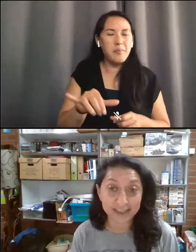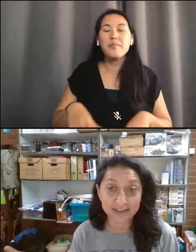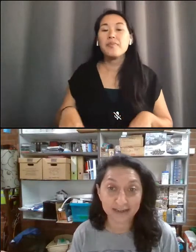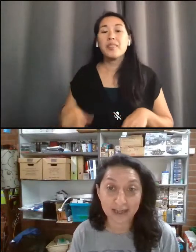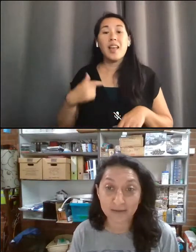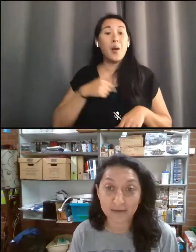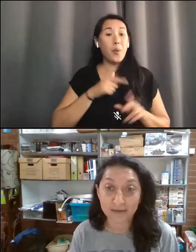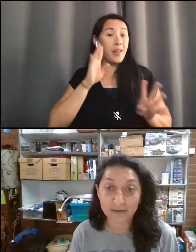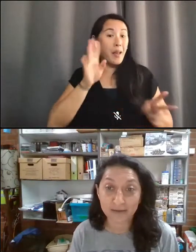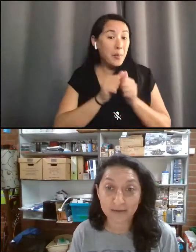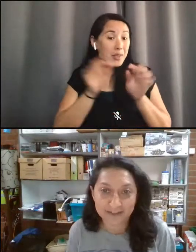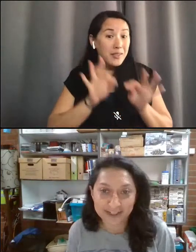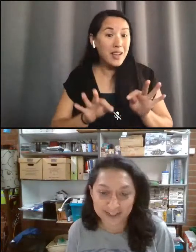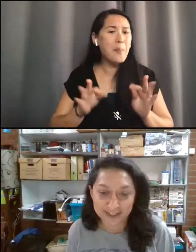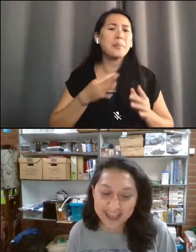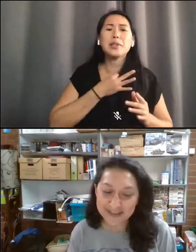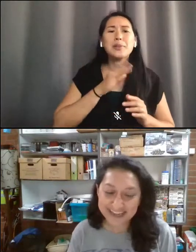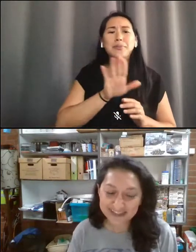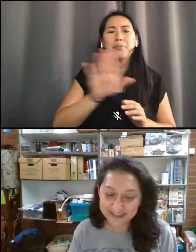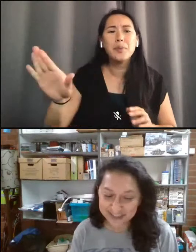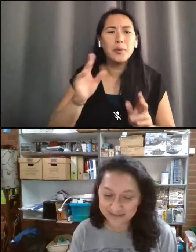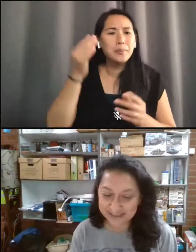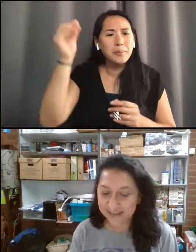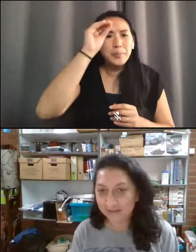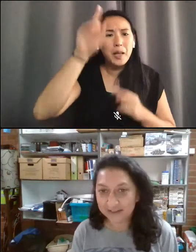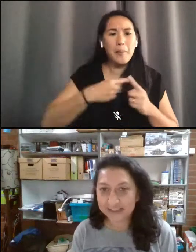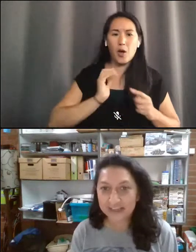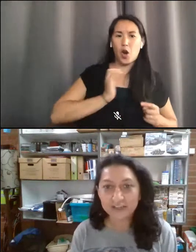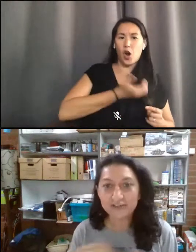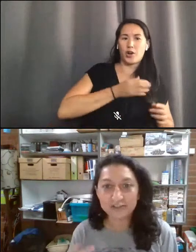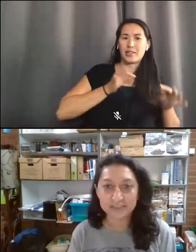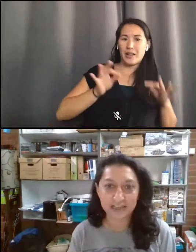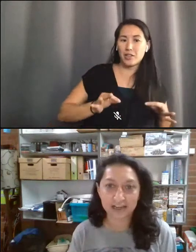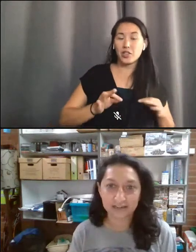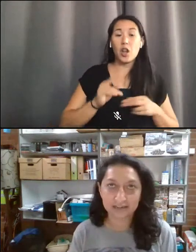hear how people feel about this definition that our definition was that often universal design